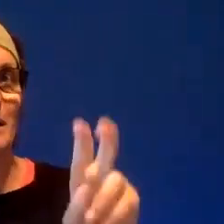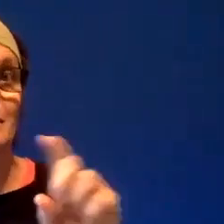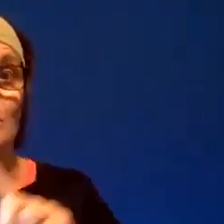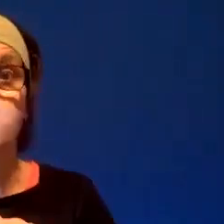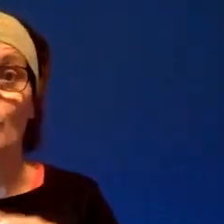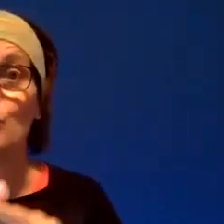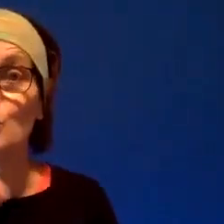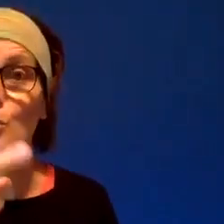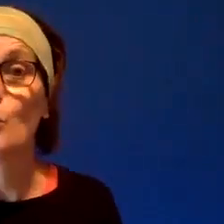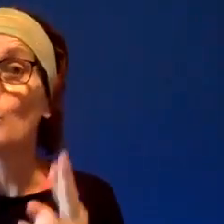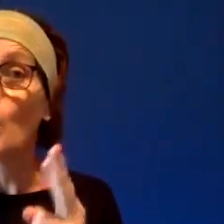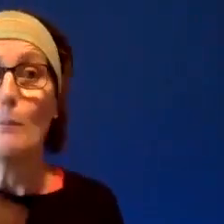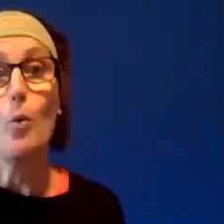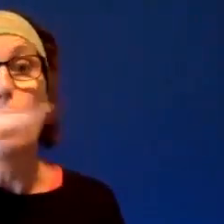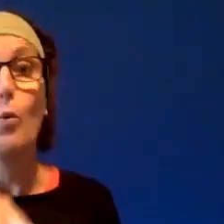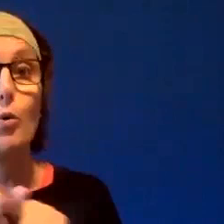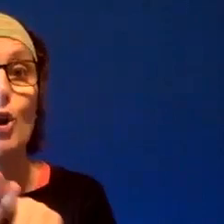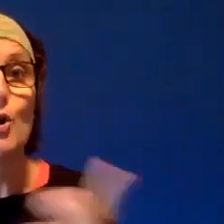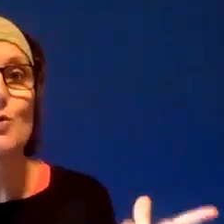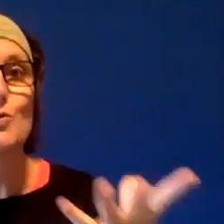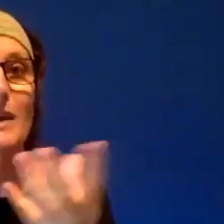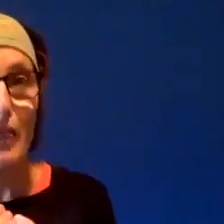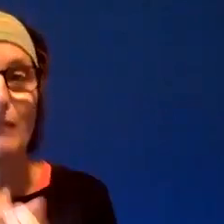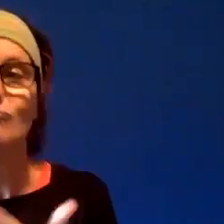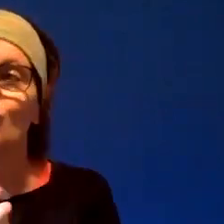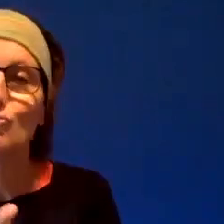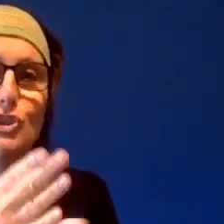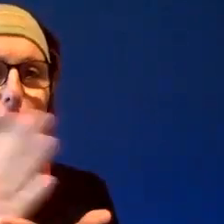hope to learn together, share and explore how we will adapt and